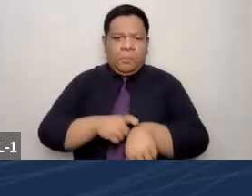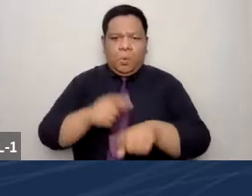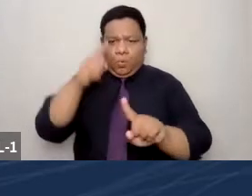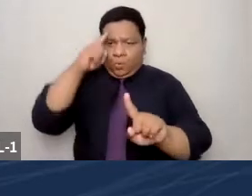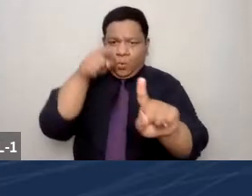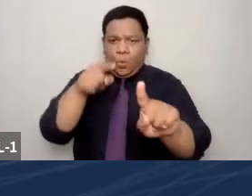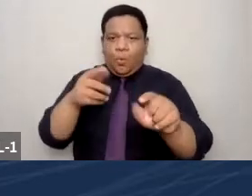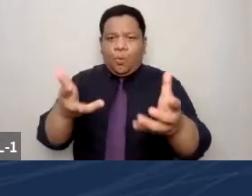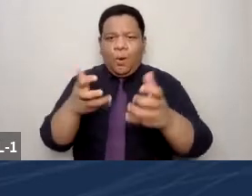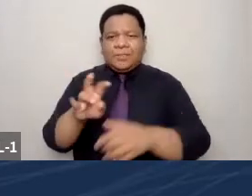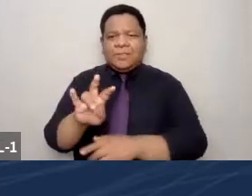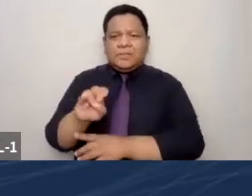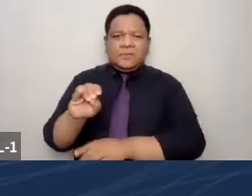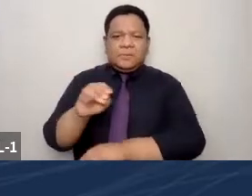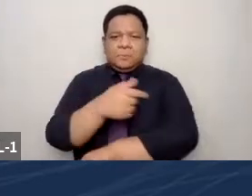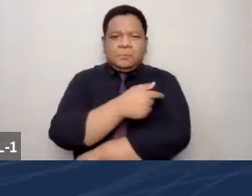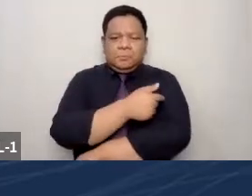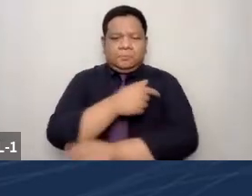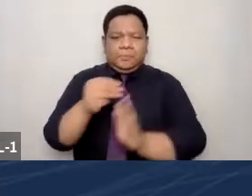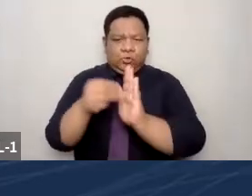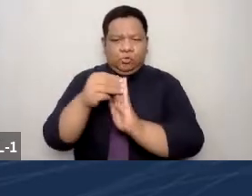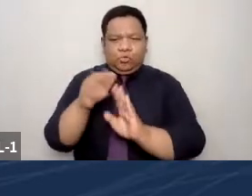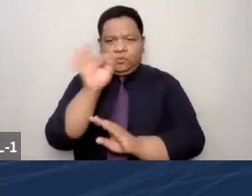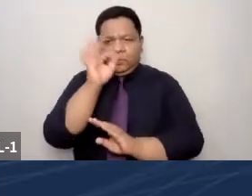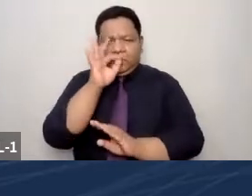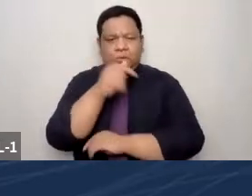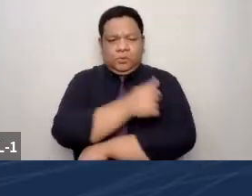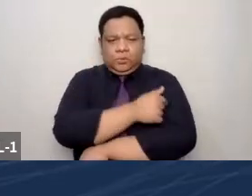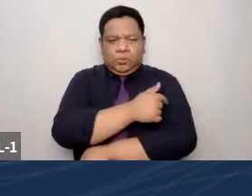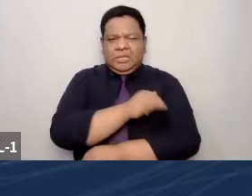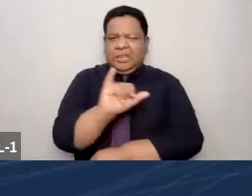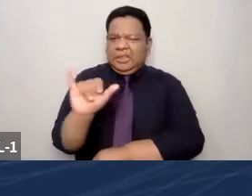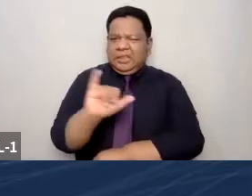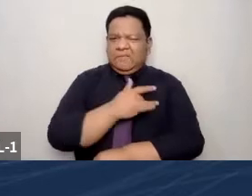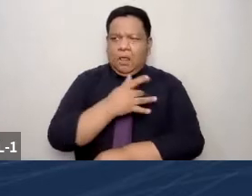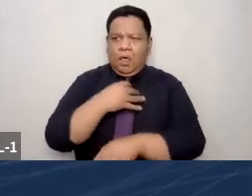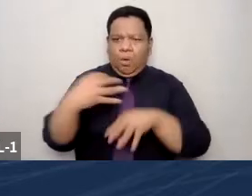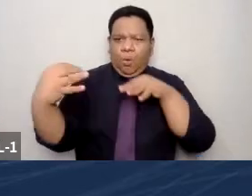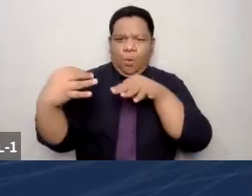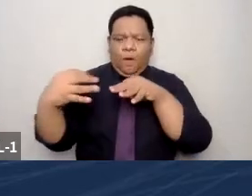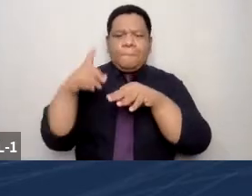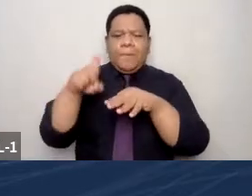It’s like we’re going to war where everyone has to participate.